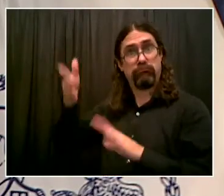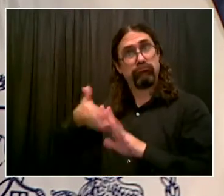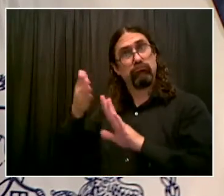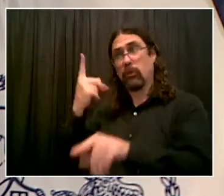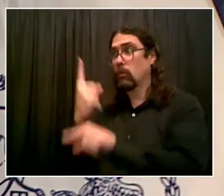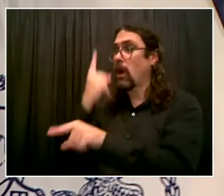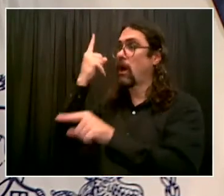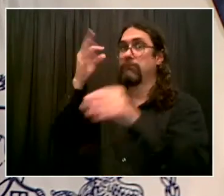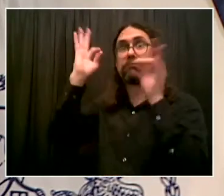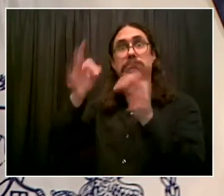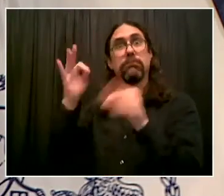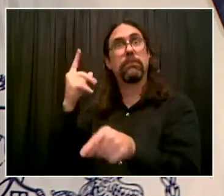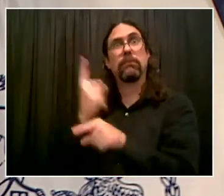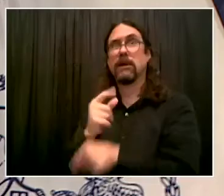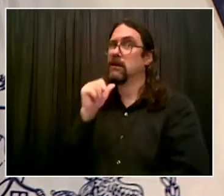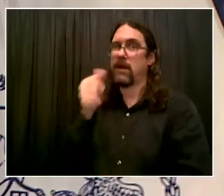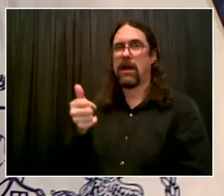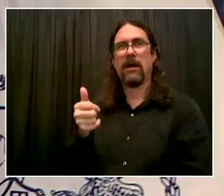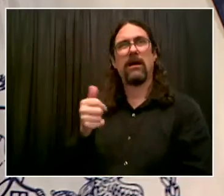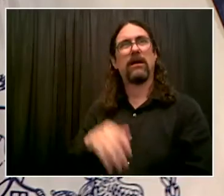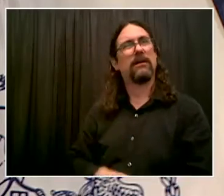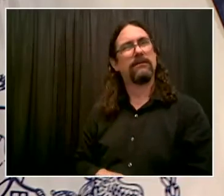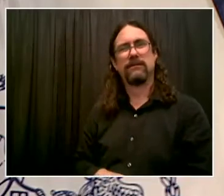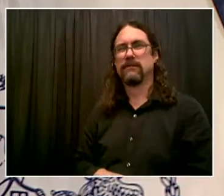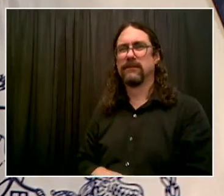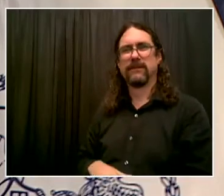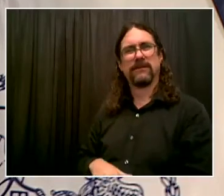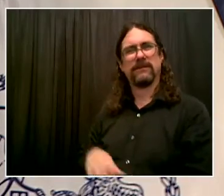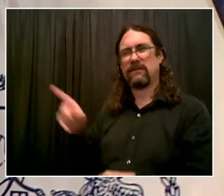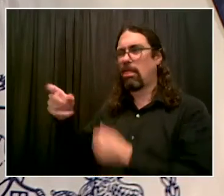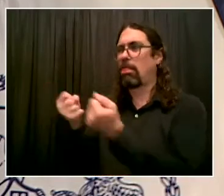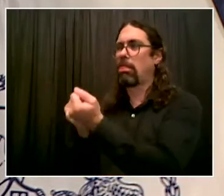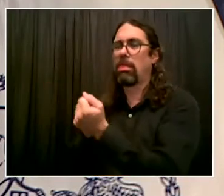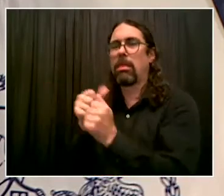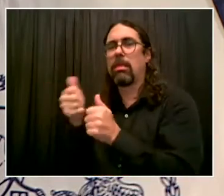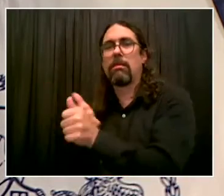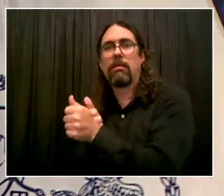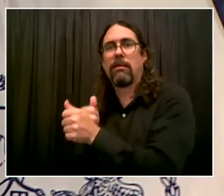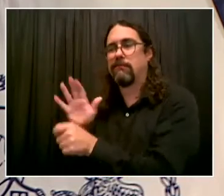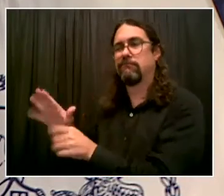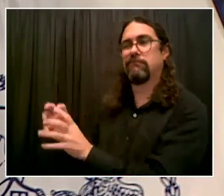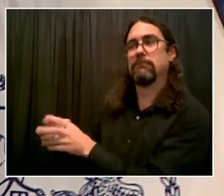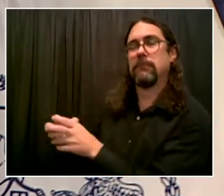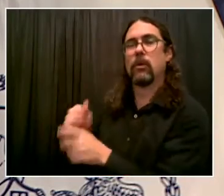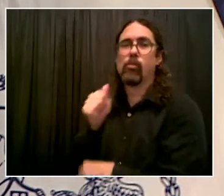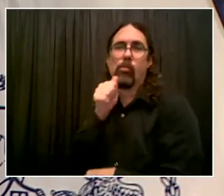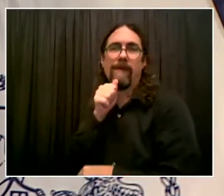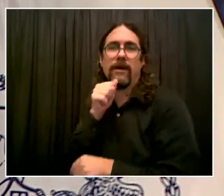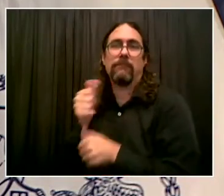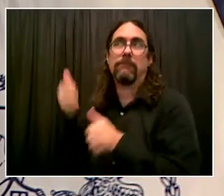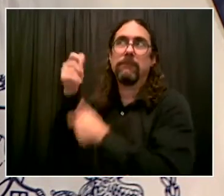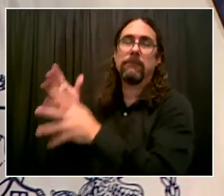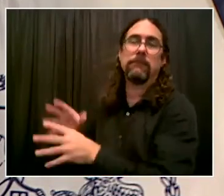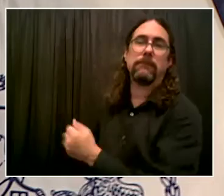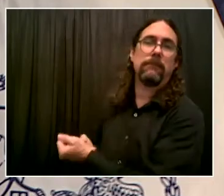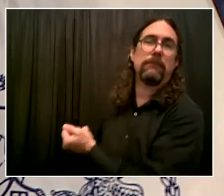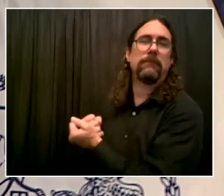QUESTION. THANK UYO NCYAN. OKAY EVERYONE . AS I SAID IN